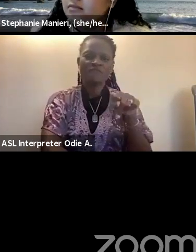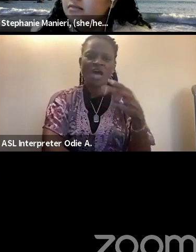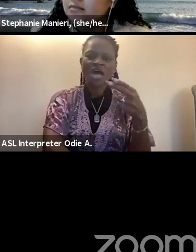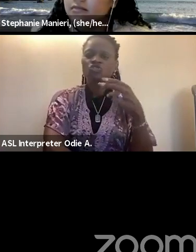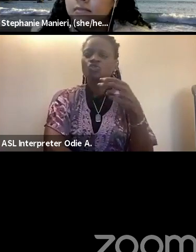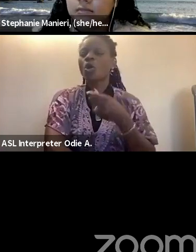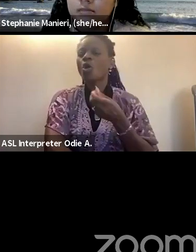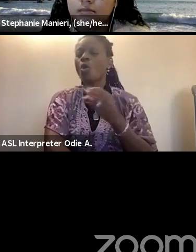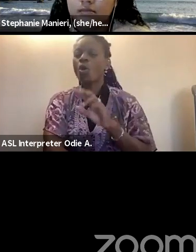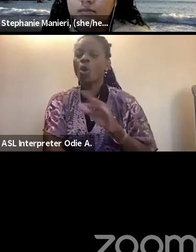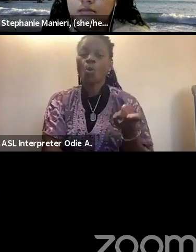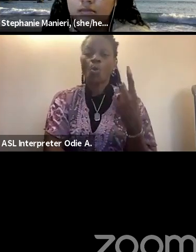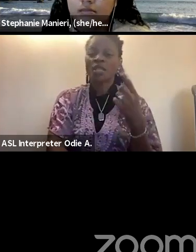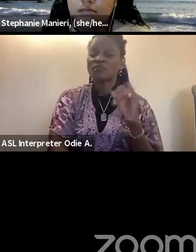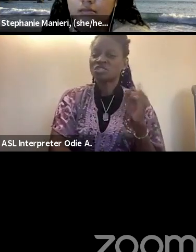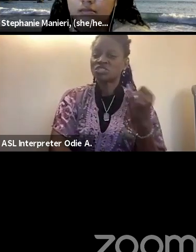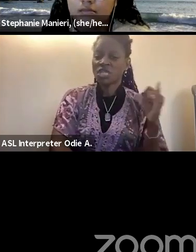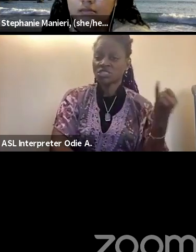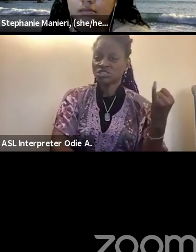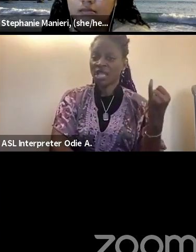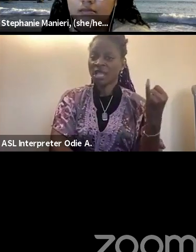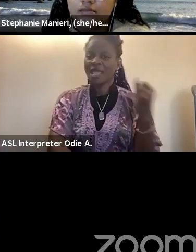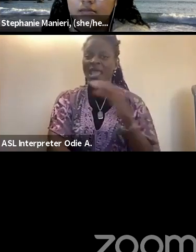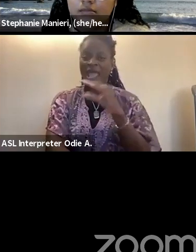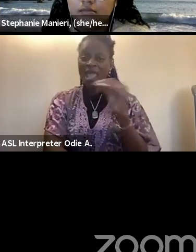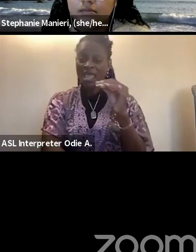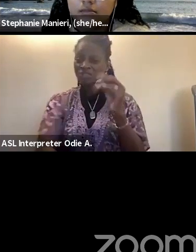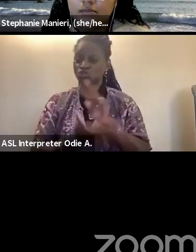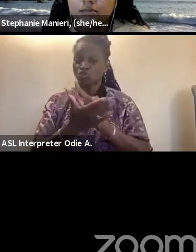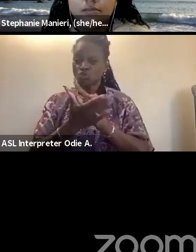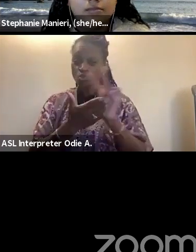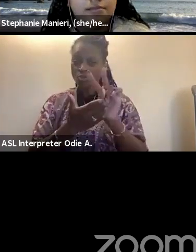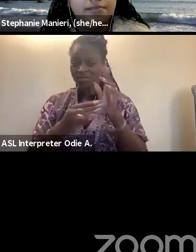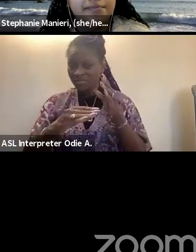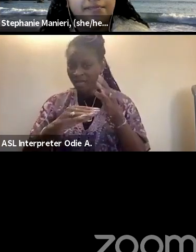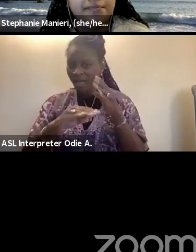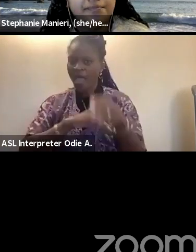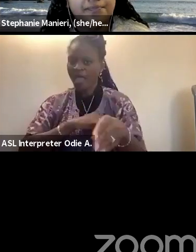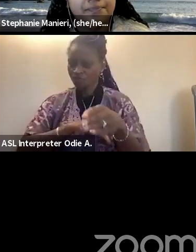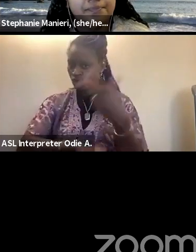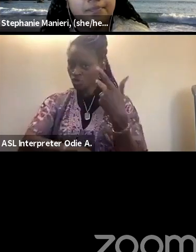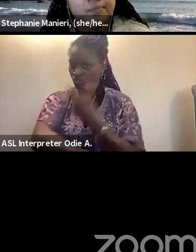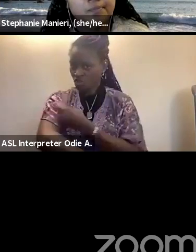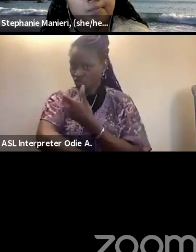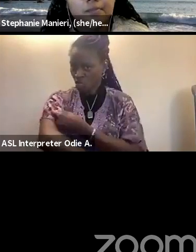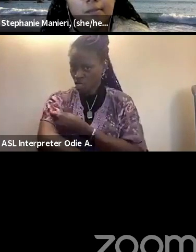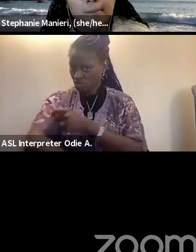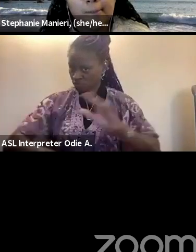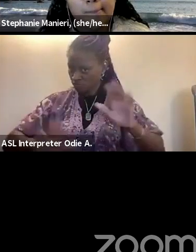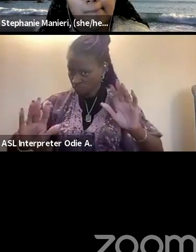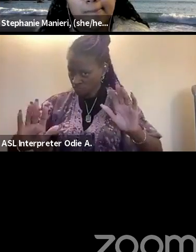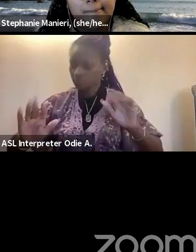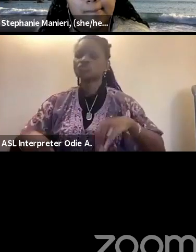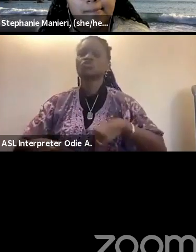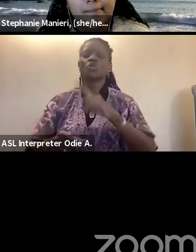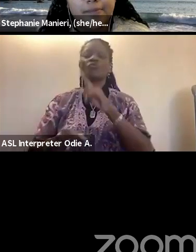and be two weeks out from the last days of the vaccine. So verification has to happen.